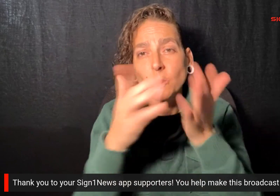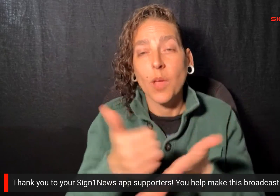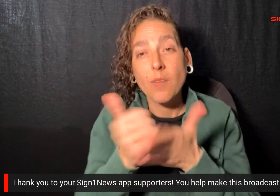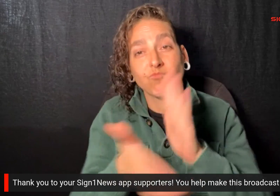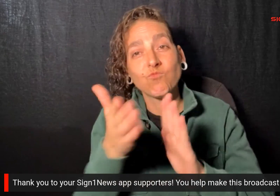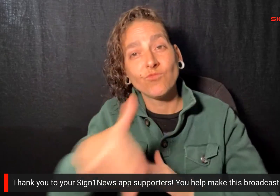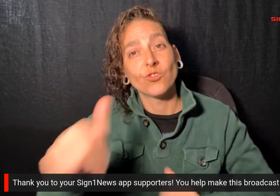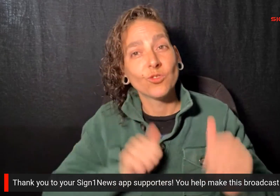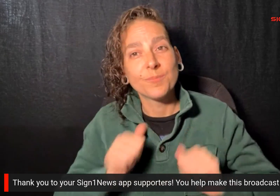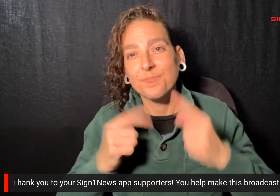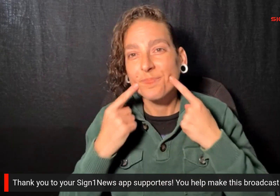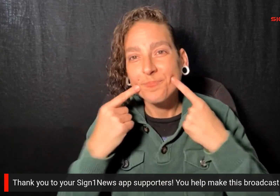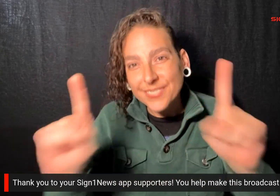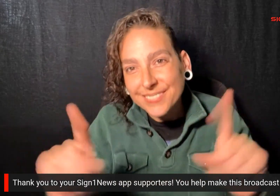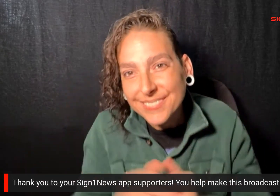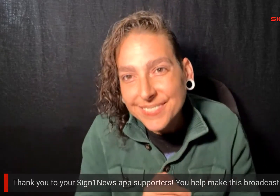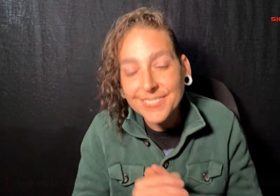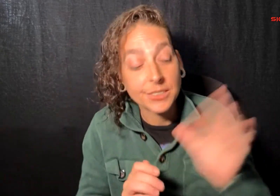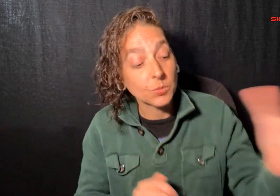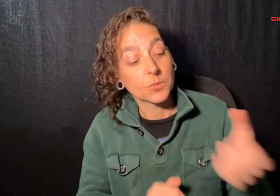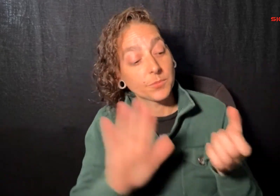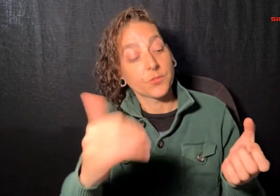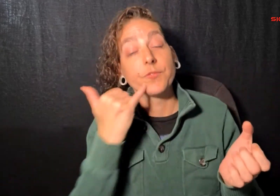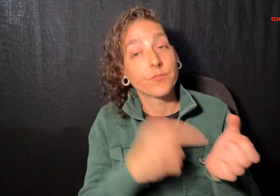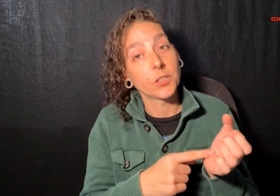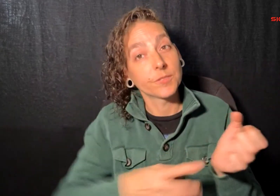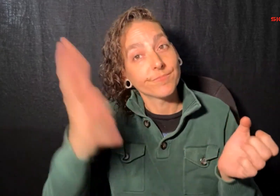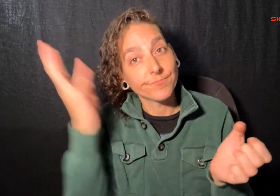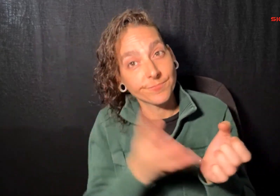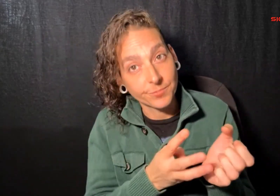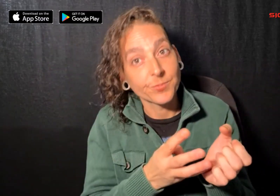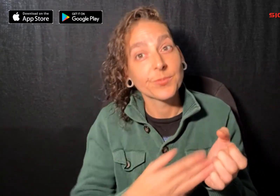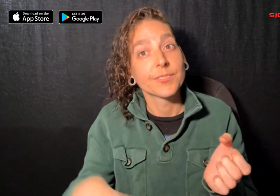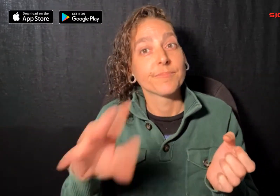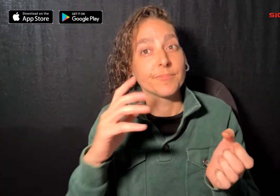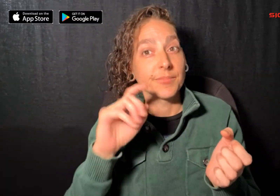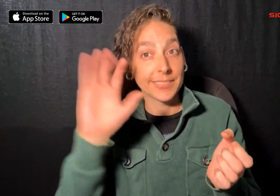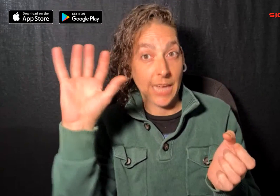make this broadcast happen you can download the Sign1News app by heading to the app store